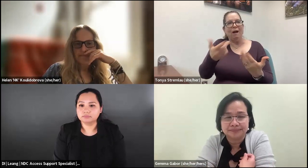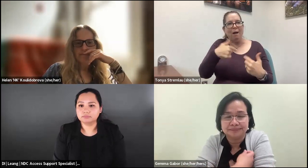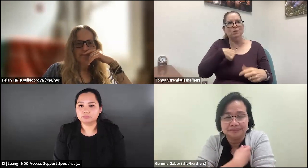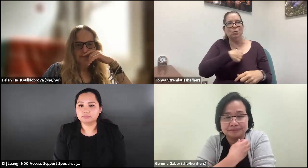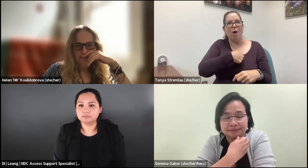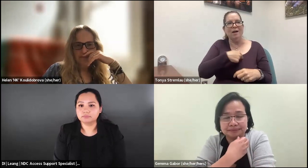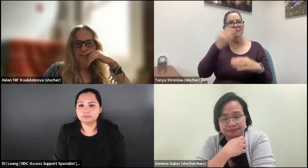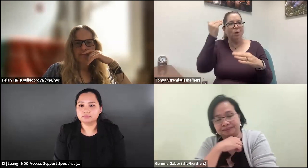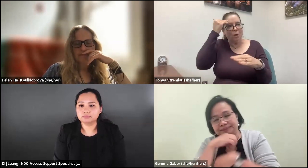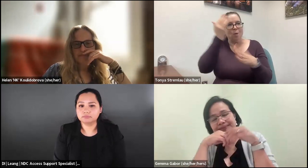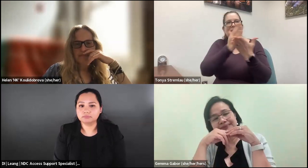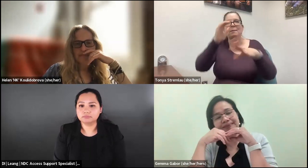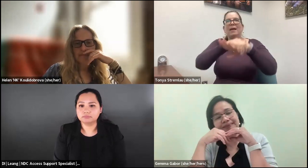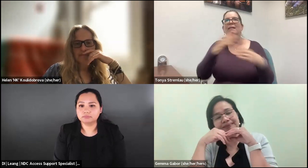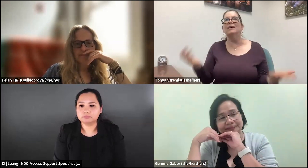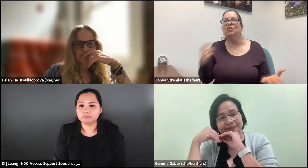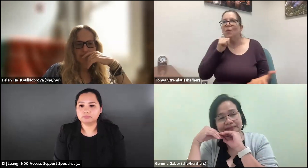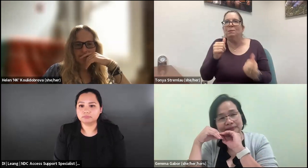well, let me back up.